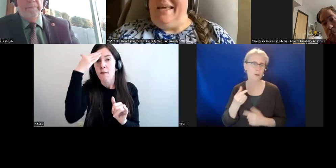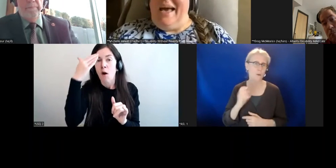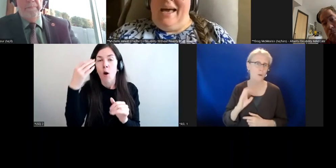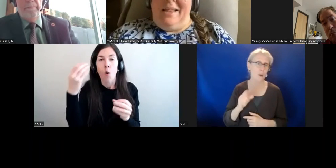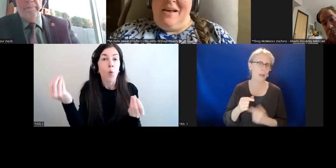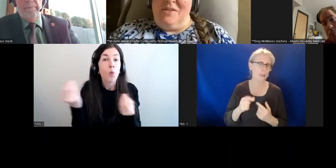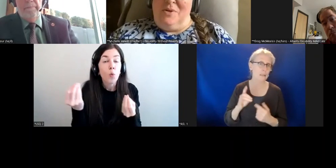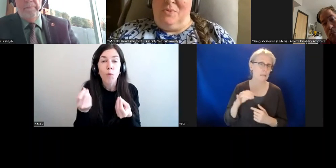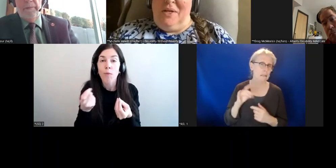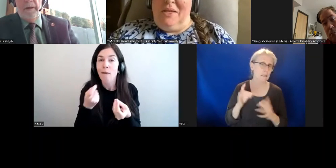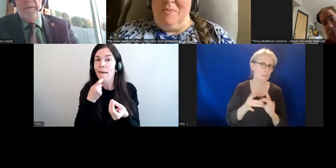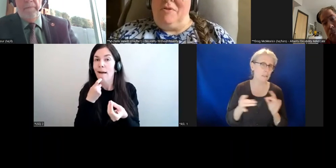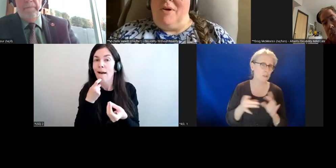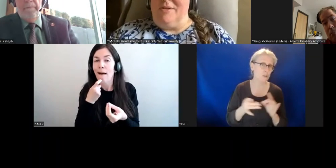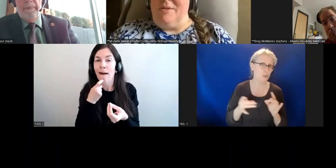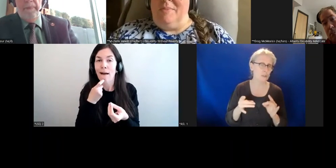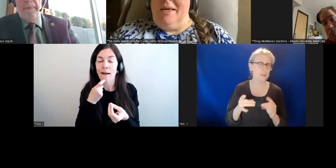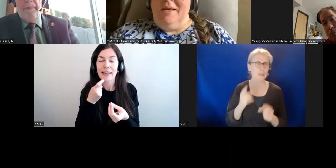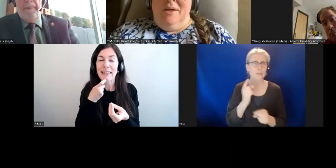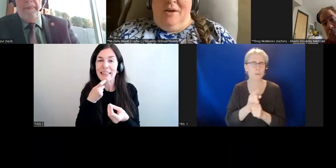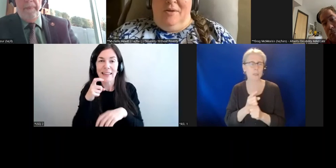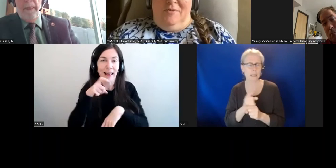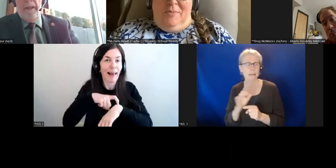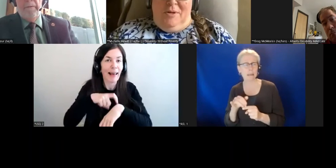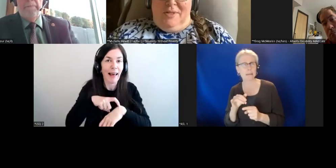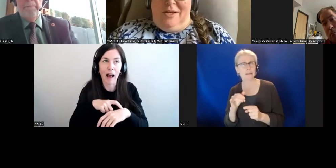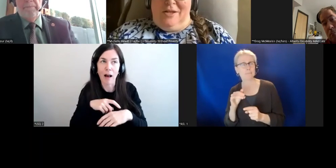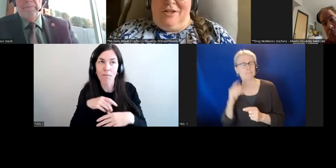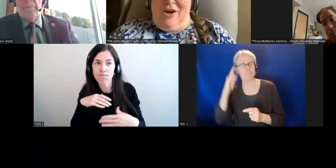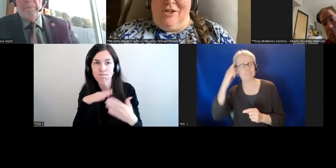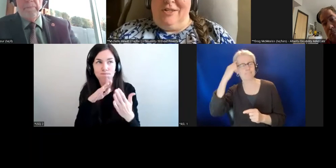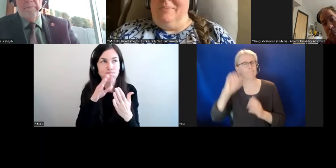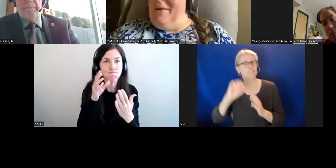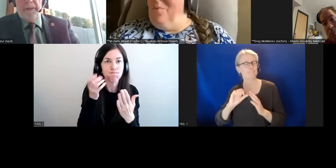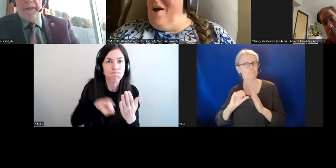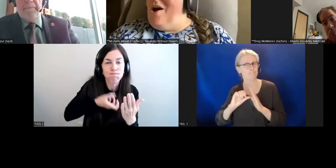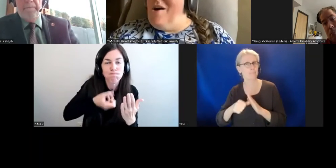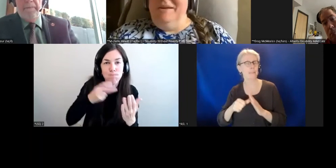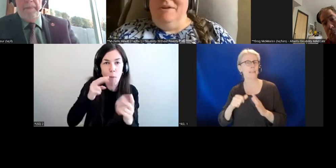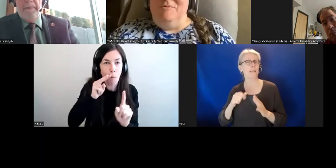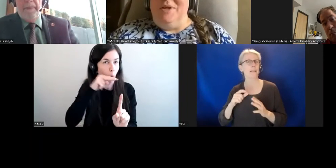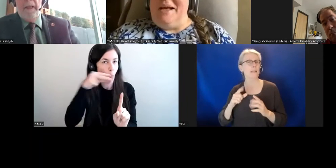CLEARLY. AND THAT'S WHAT'S REALLY COME ACROSS TO ME FROM YOU, SENATOR COTTER. WE ARE